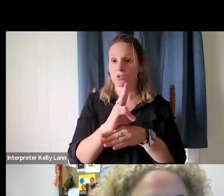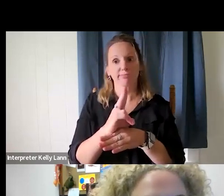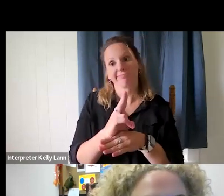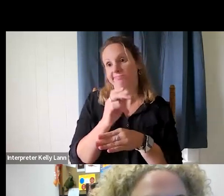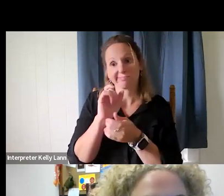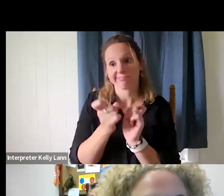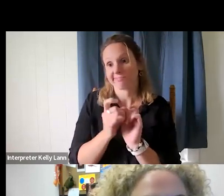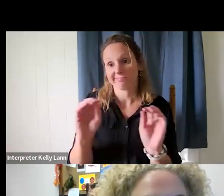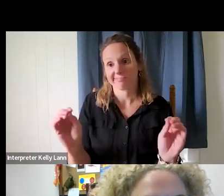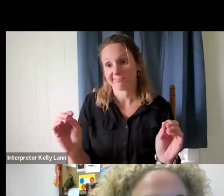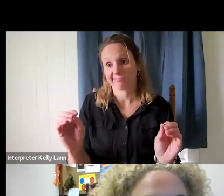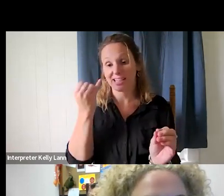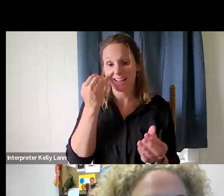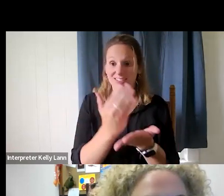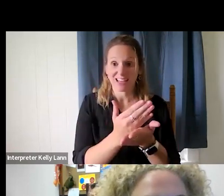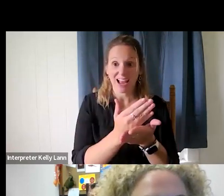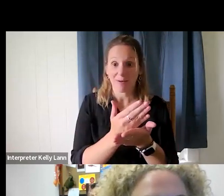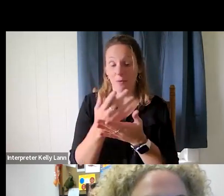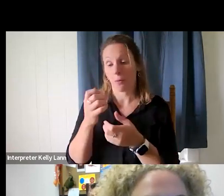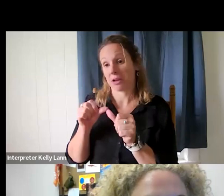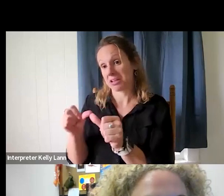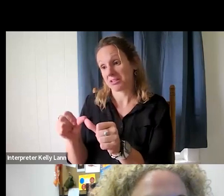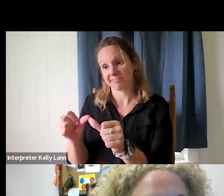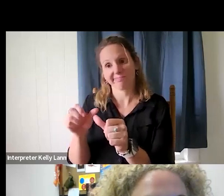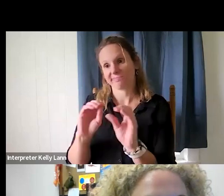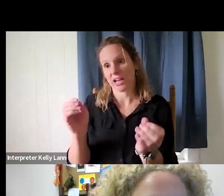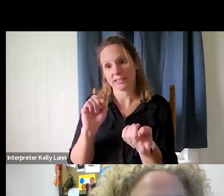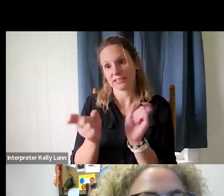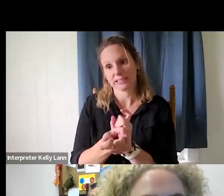whether he stopped using or not. And once I had that evidence to present